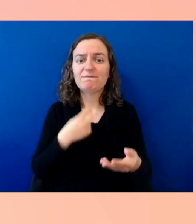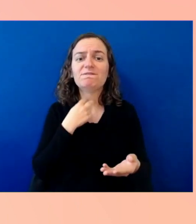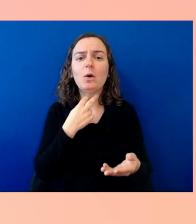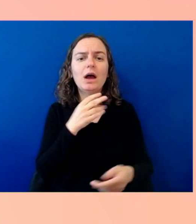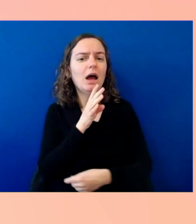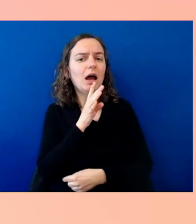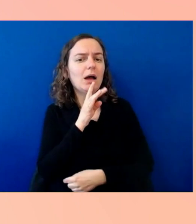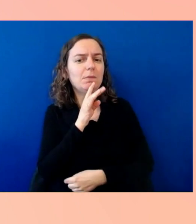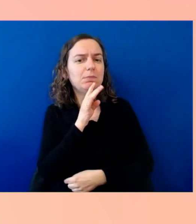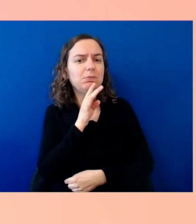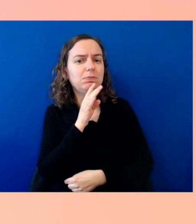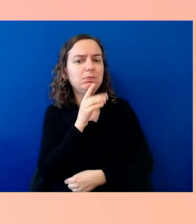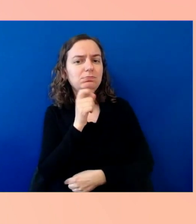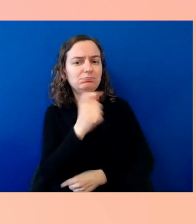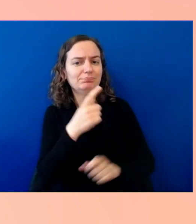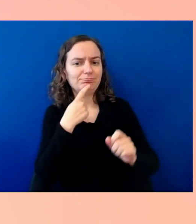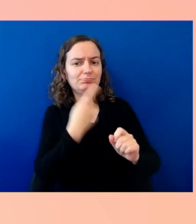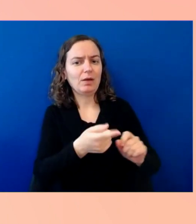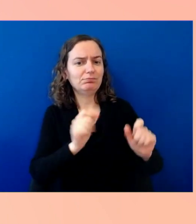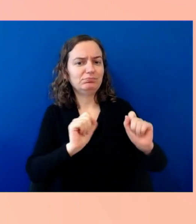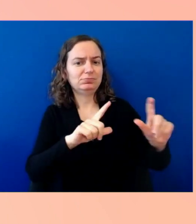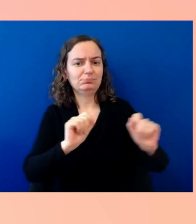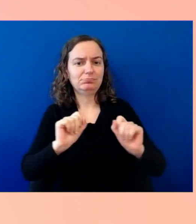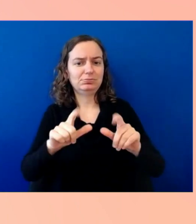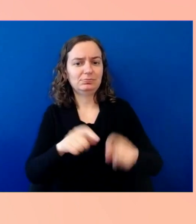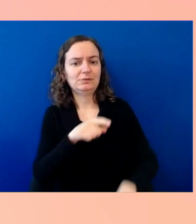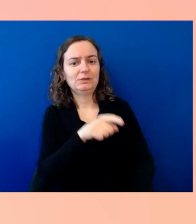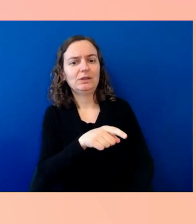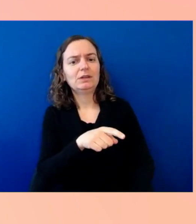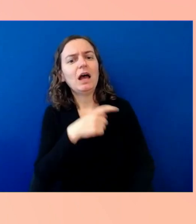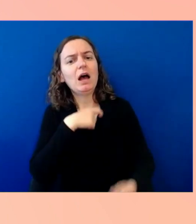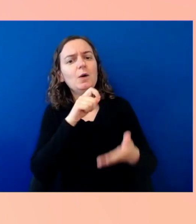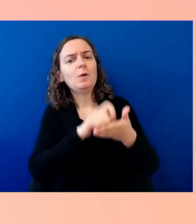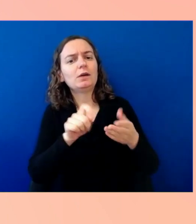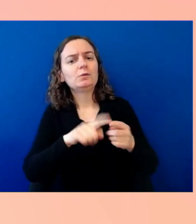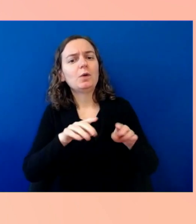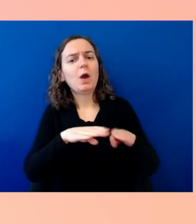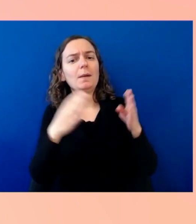sets the timer for me and opens Visual Studio and VS Code and Spotify